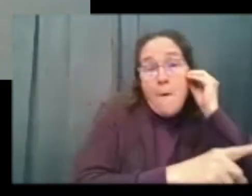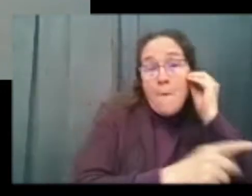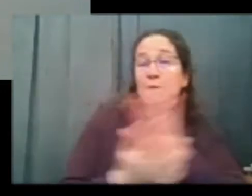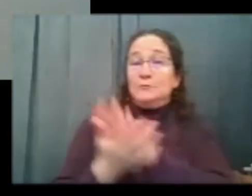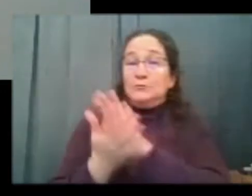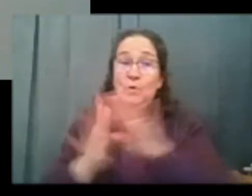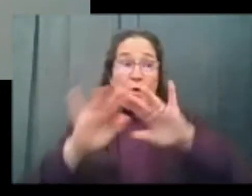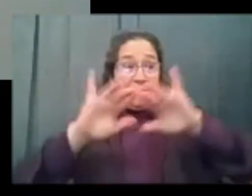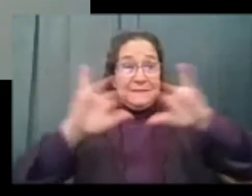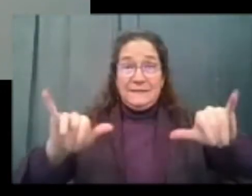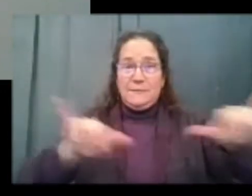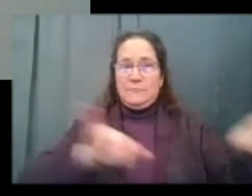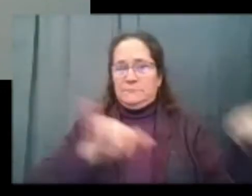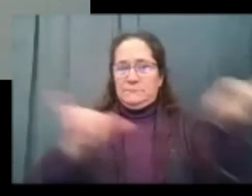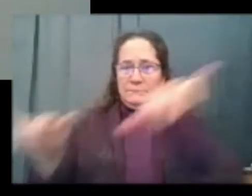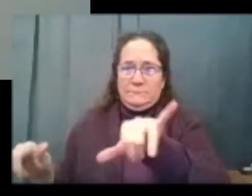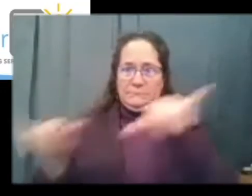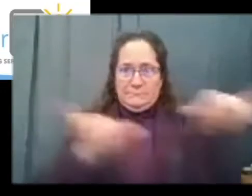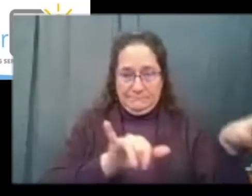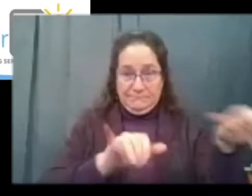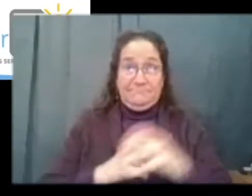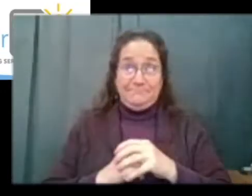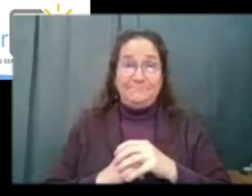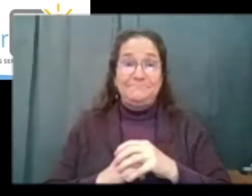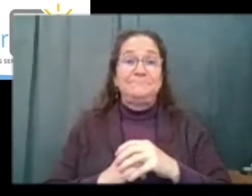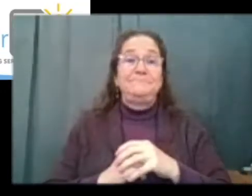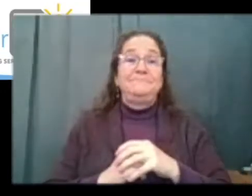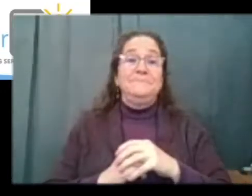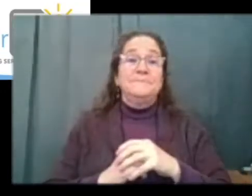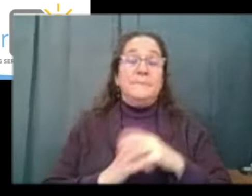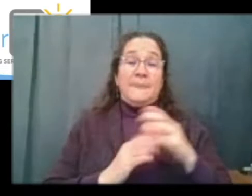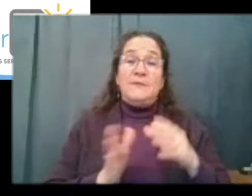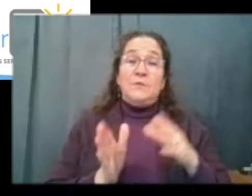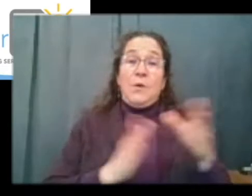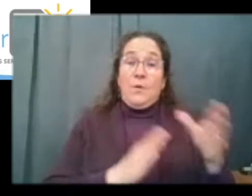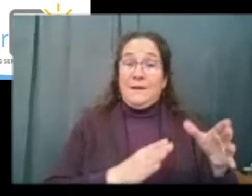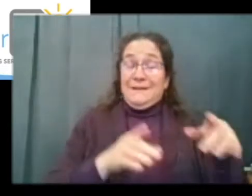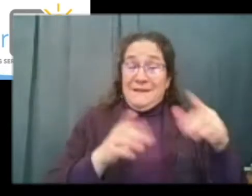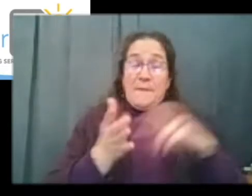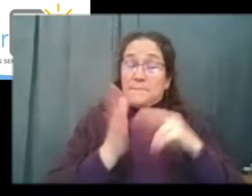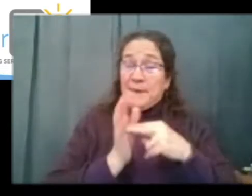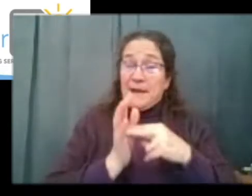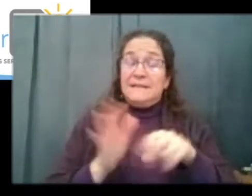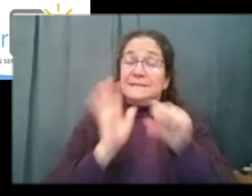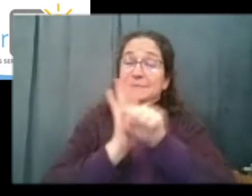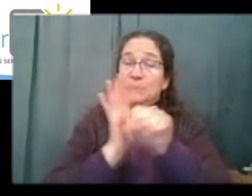familiar with at school. So using the same symbols like a timer for independent work